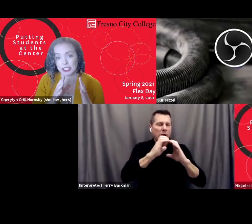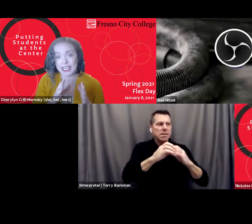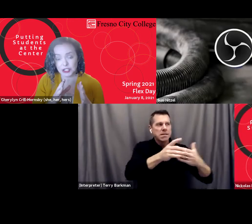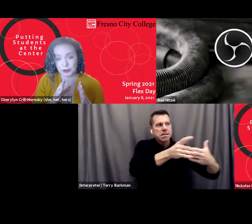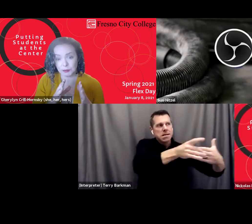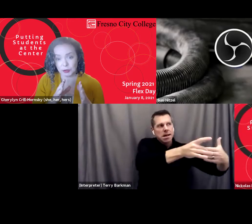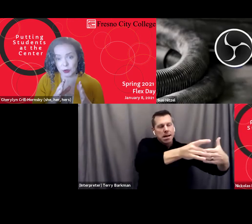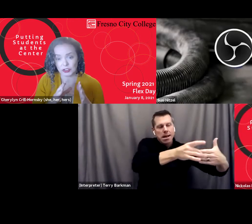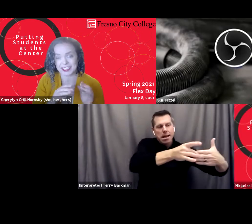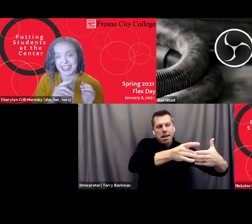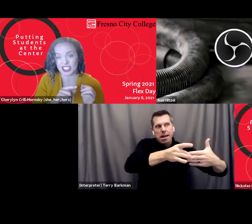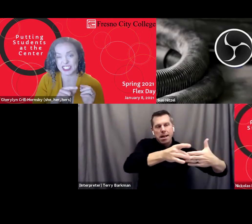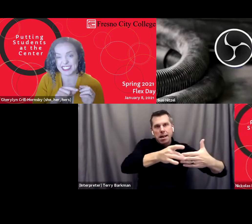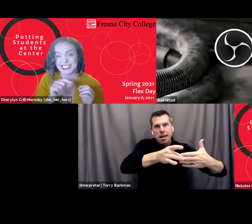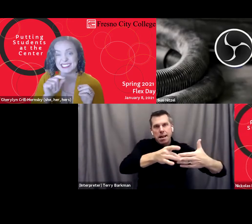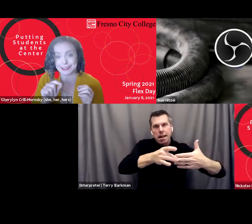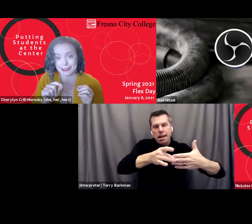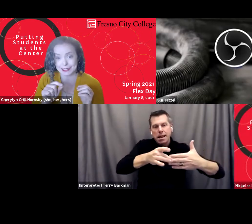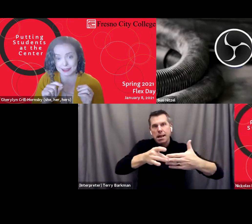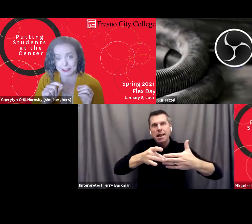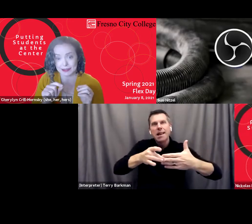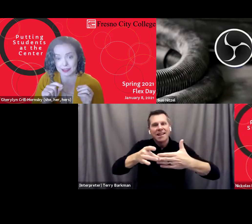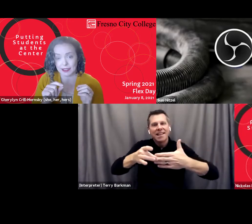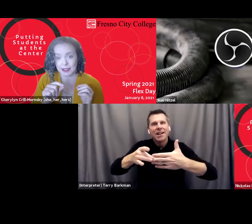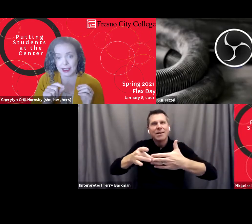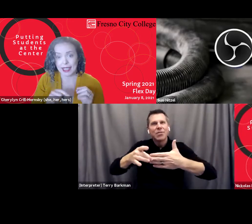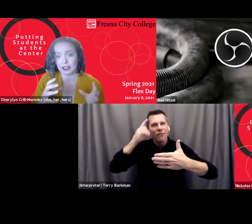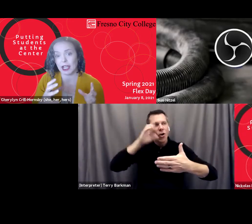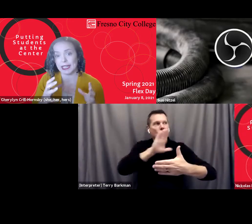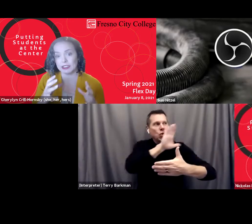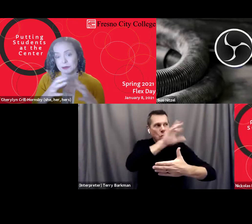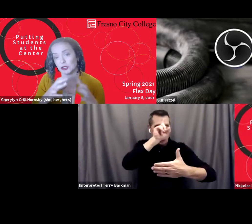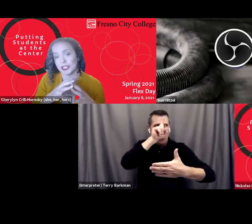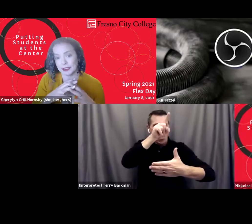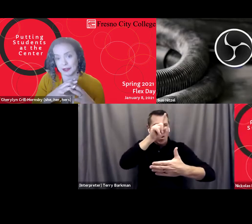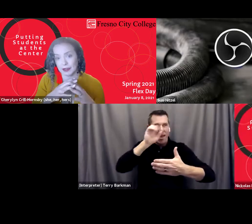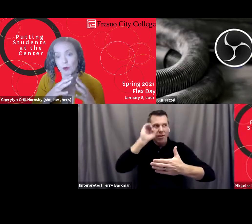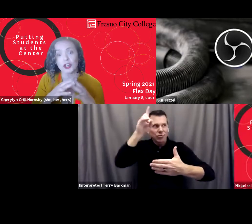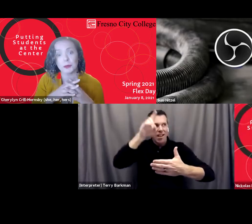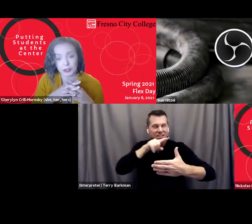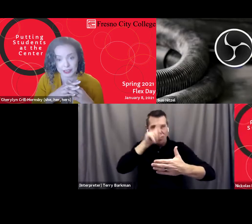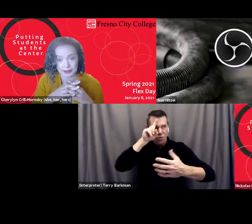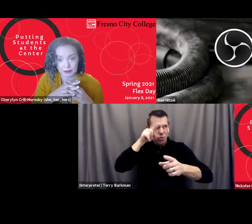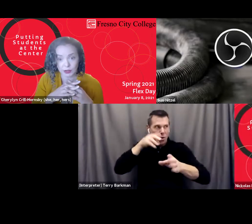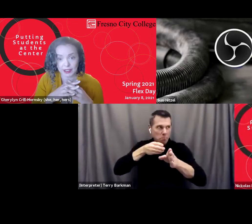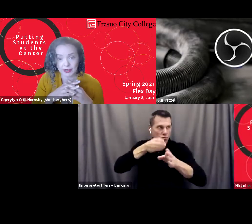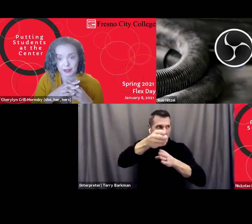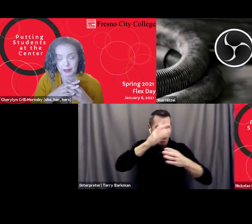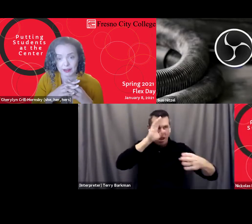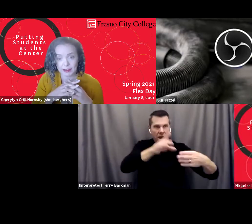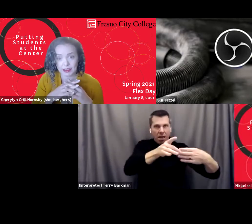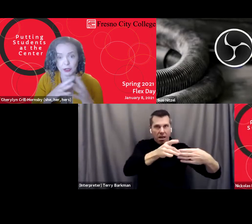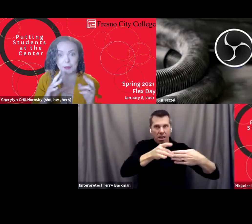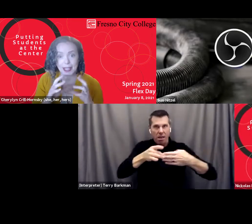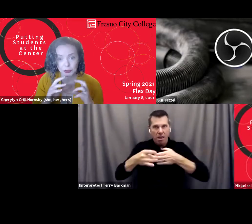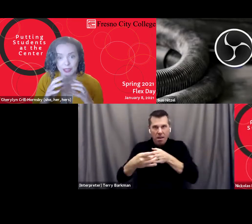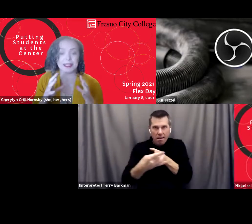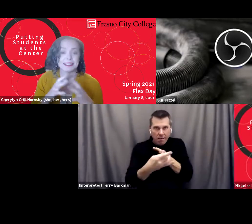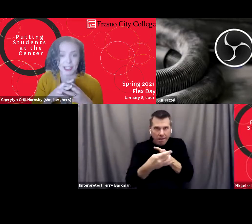educational course that actually is consistent, and allows them to create a more community within their pathway, because they